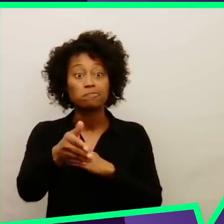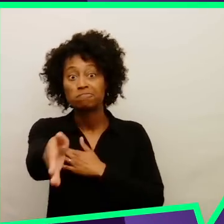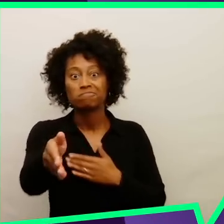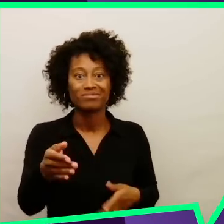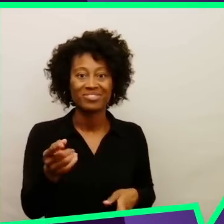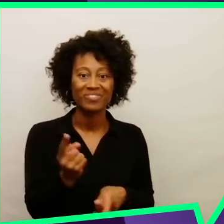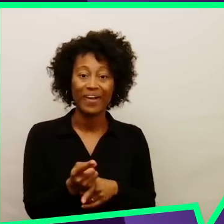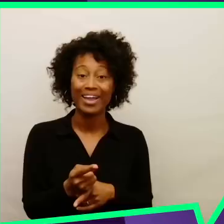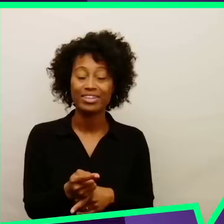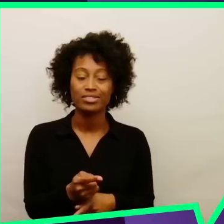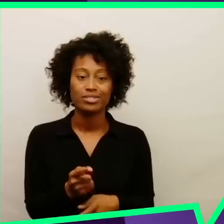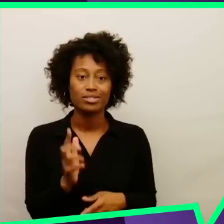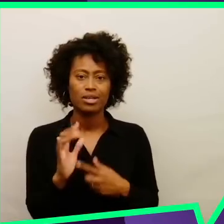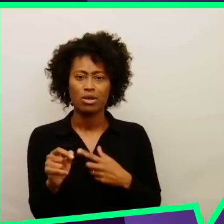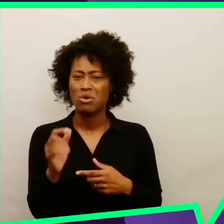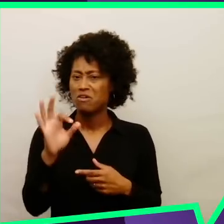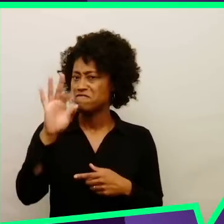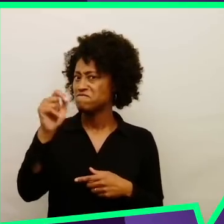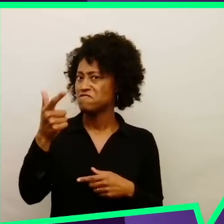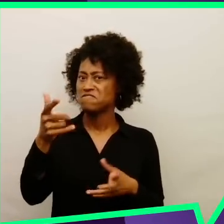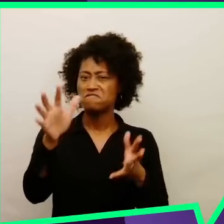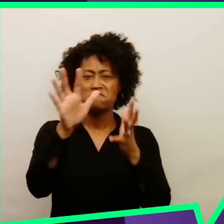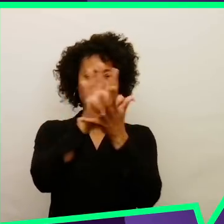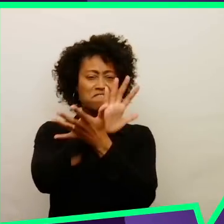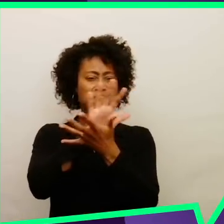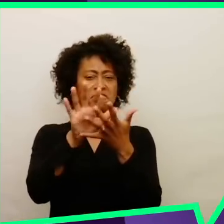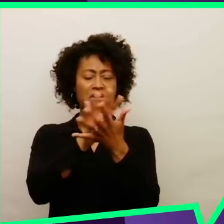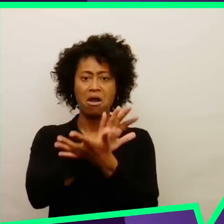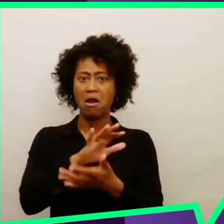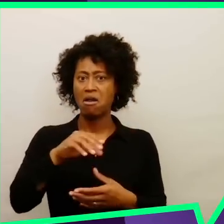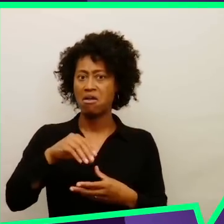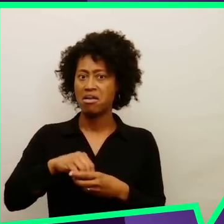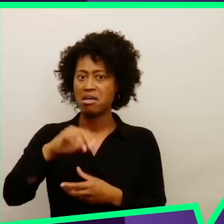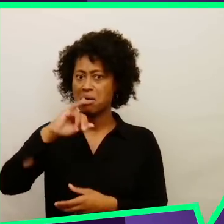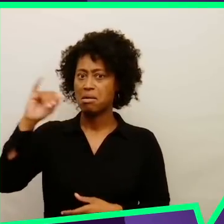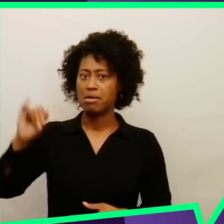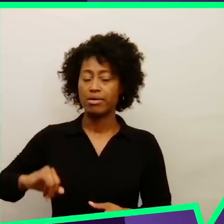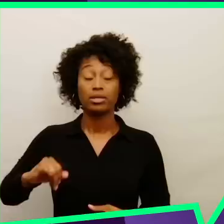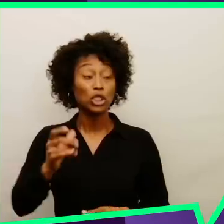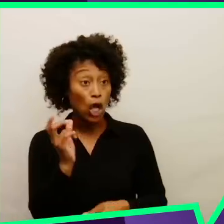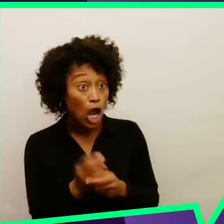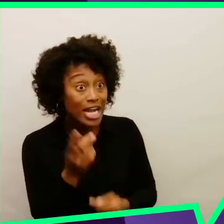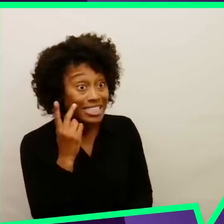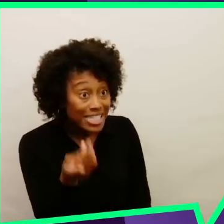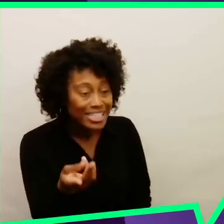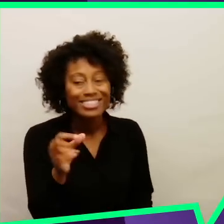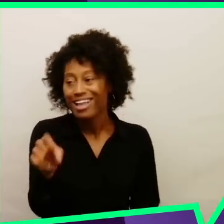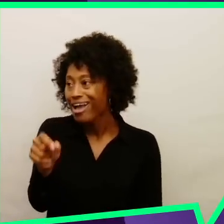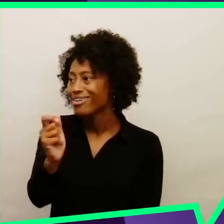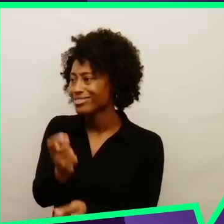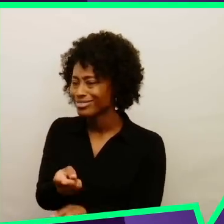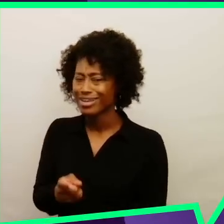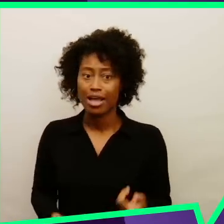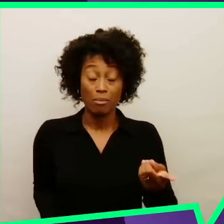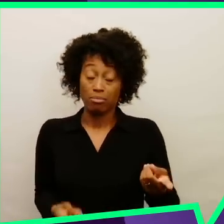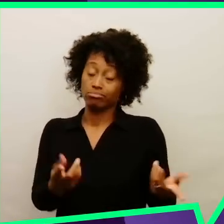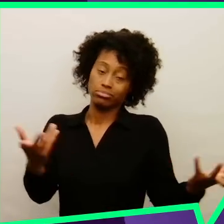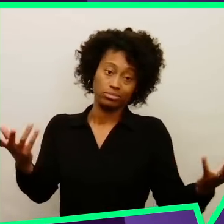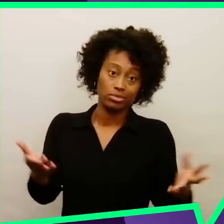I wonder if this fog here, man-- Indianapolis-- It's hard to see. Yeah, it is hard to see, for sure. You're doing a great job.